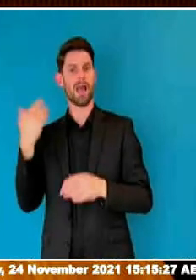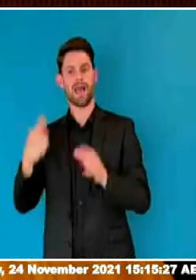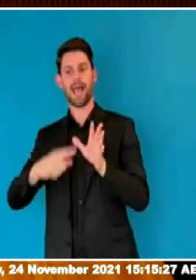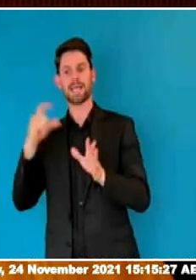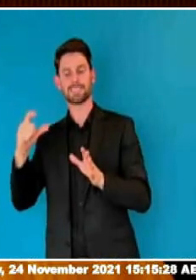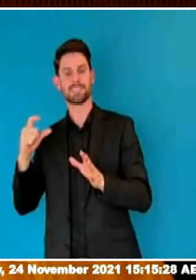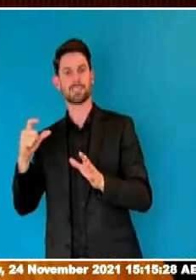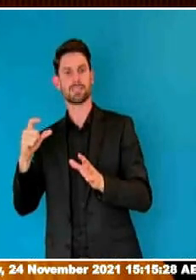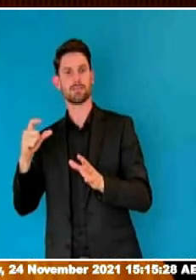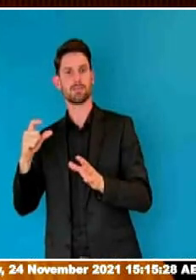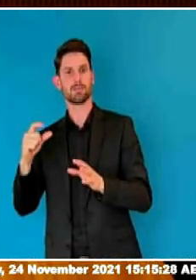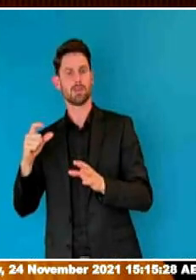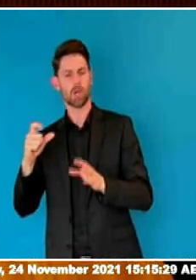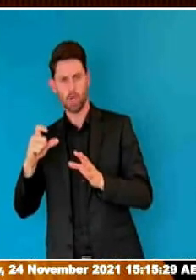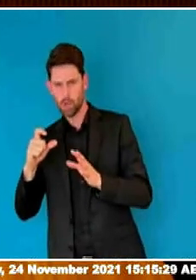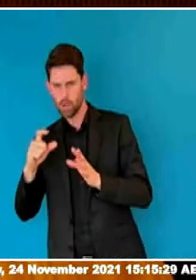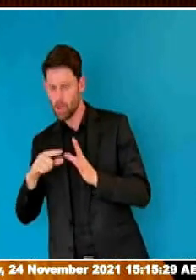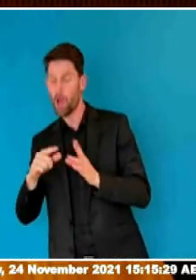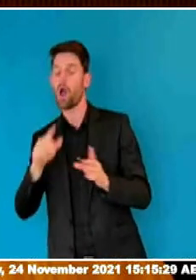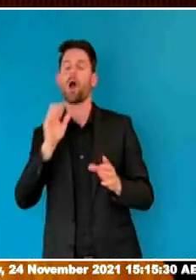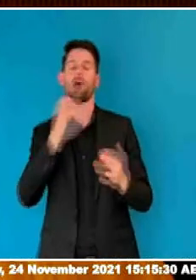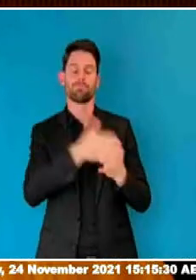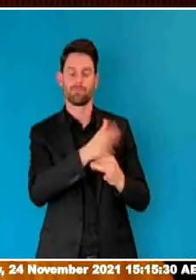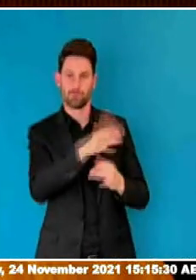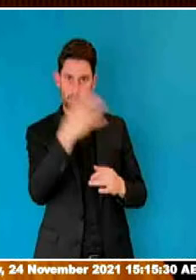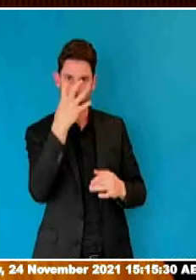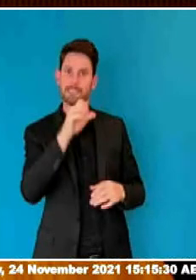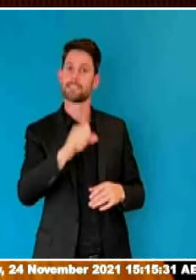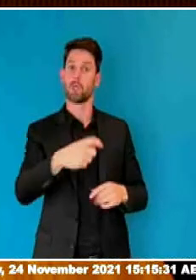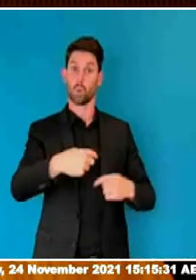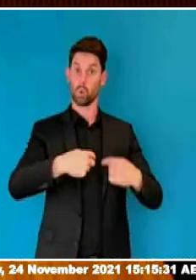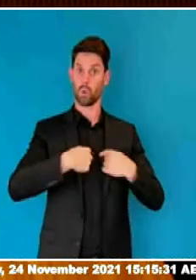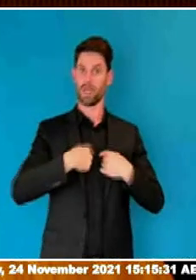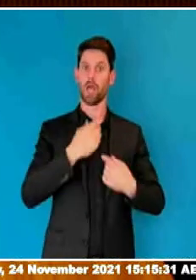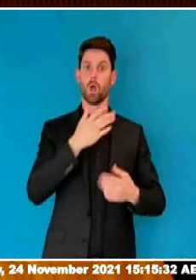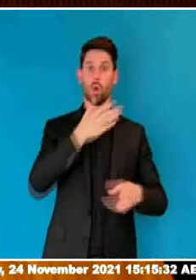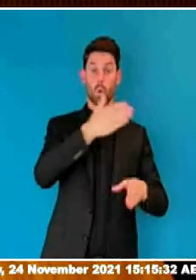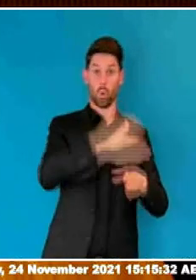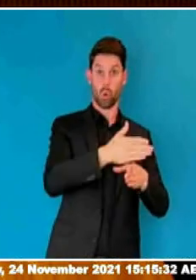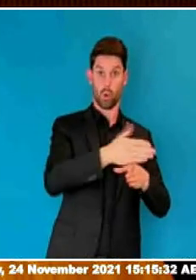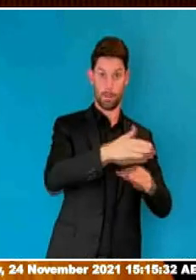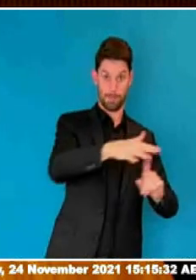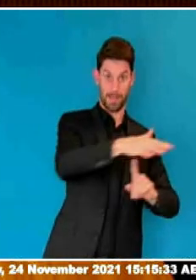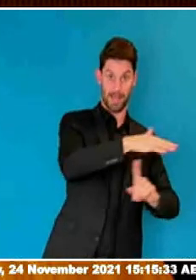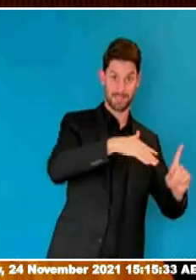Oh, I beg your pardon, yes, that is correct. We are now the regulator and workplace insurer in the one authority.